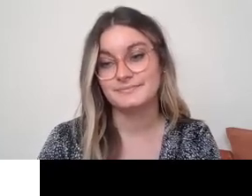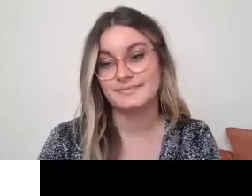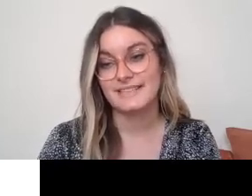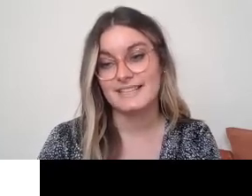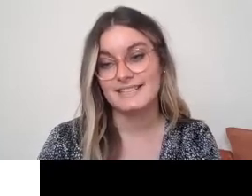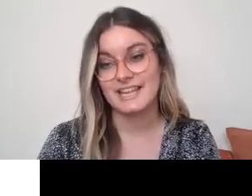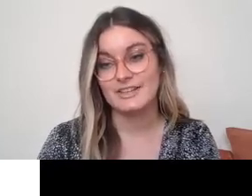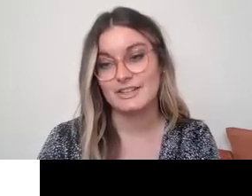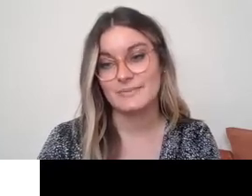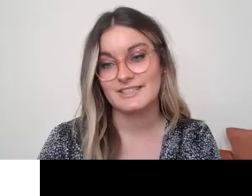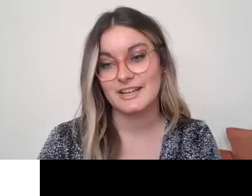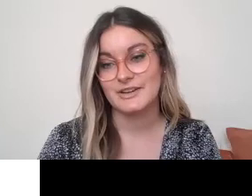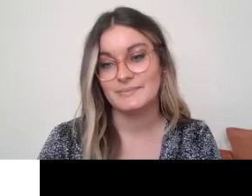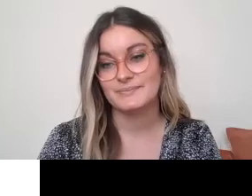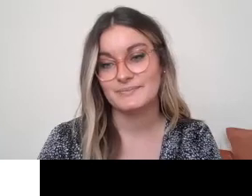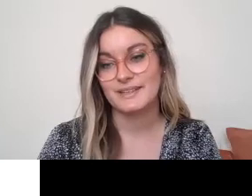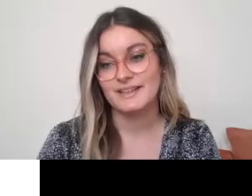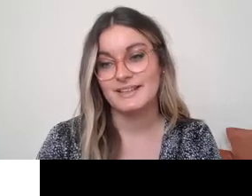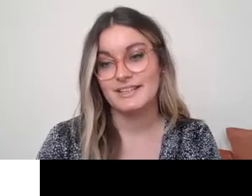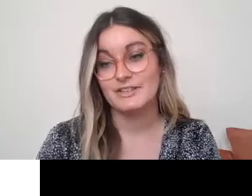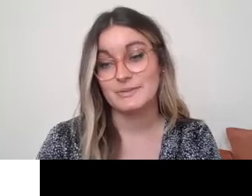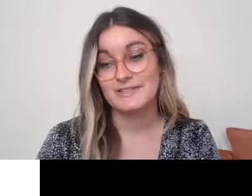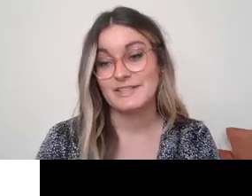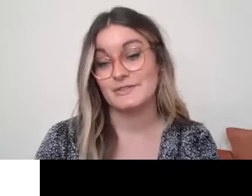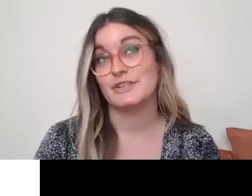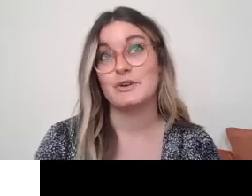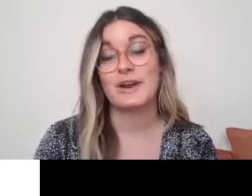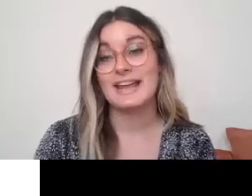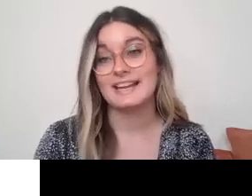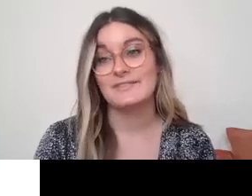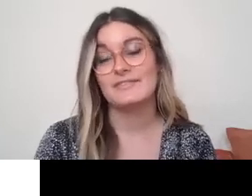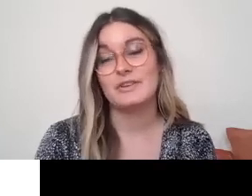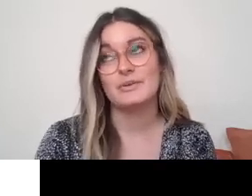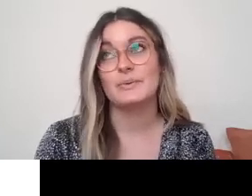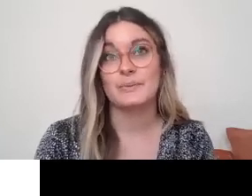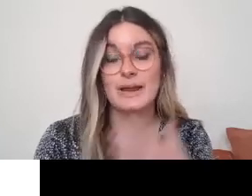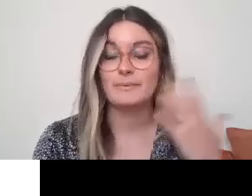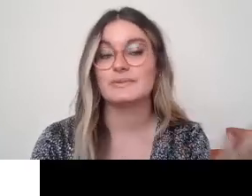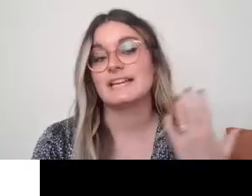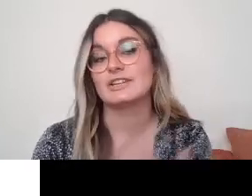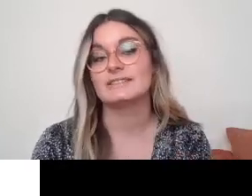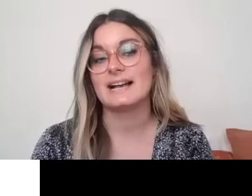Yes, thank you, Dr. Montano. YouTube is so great. And even if you were able to attend our last